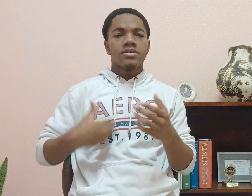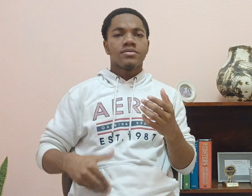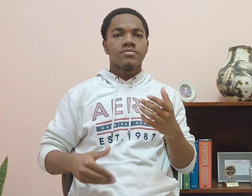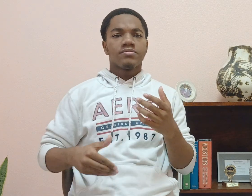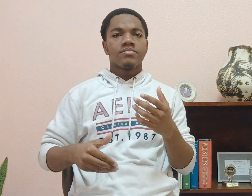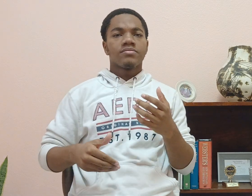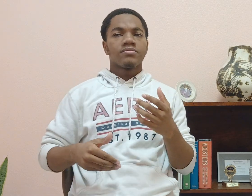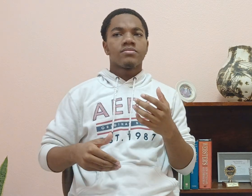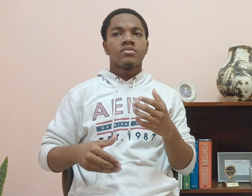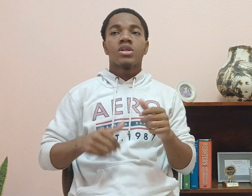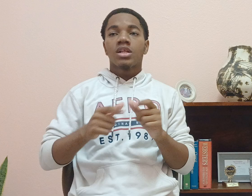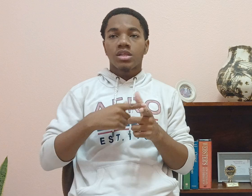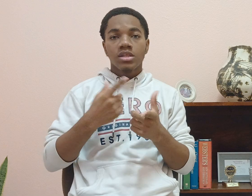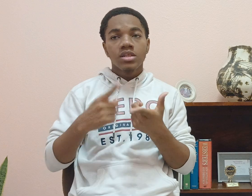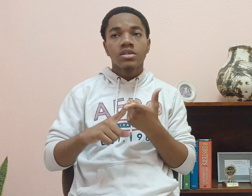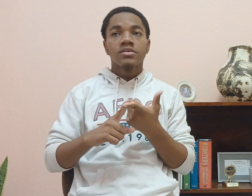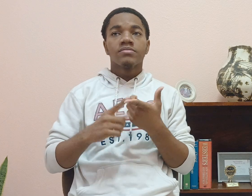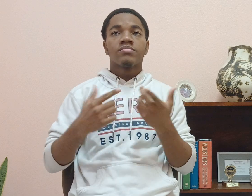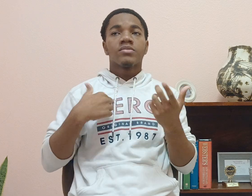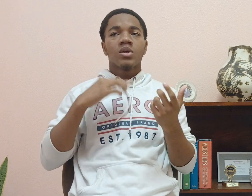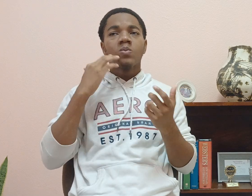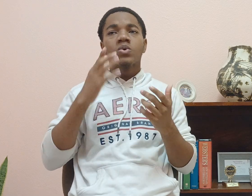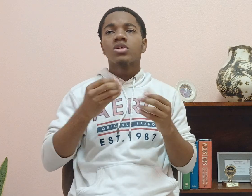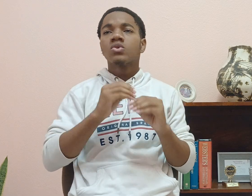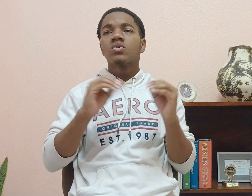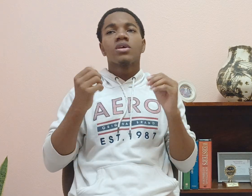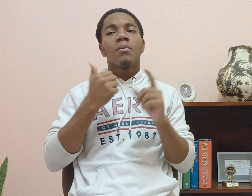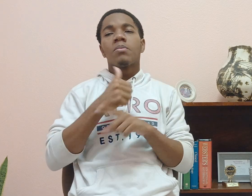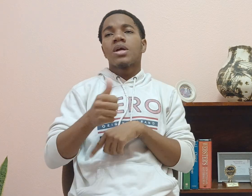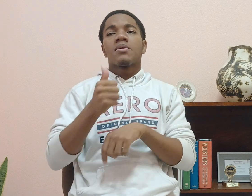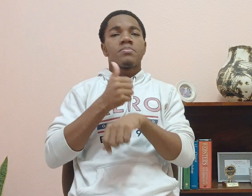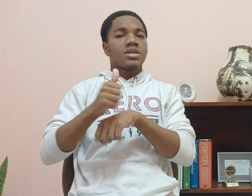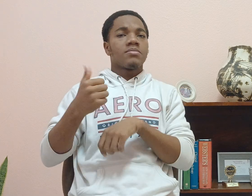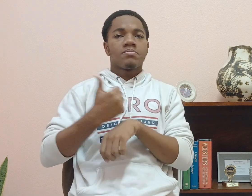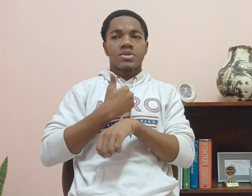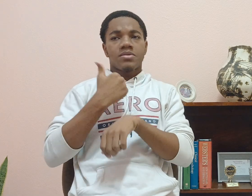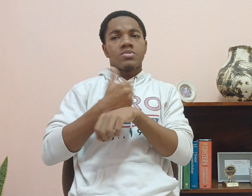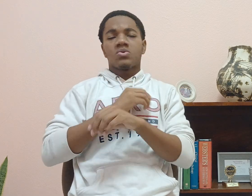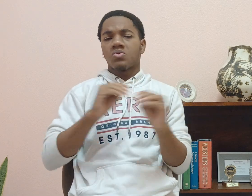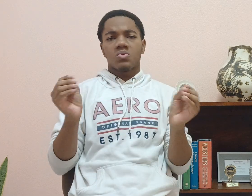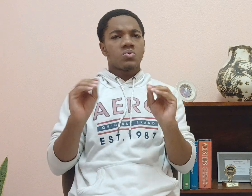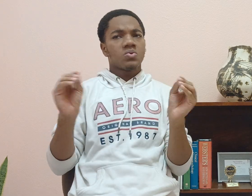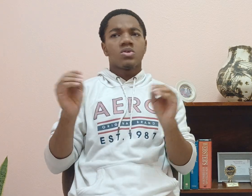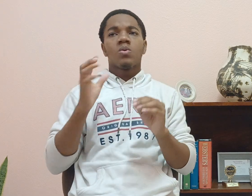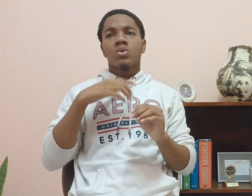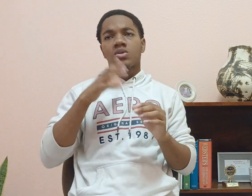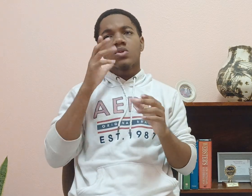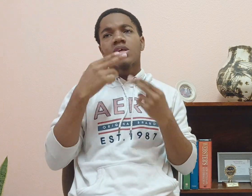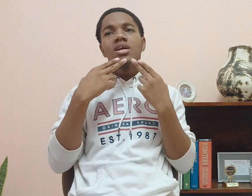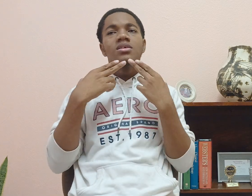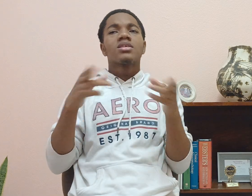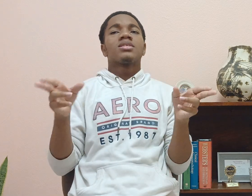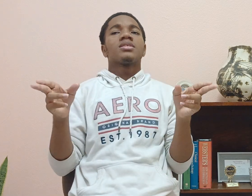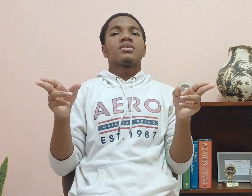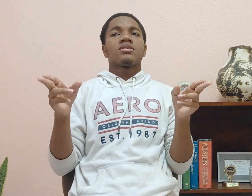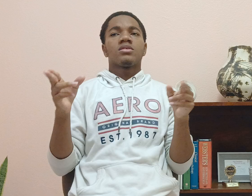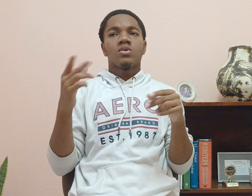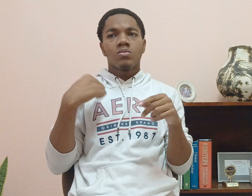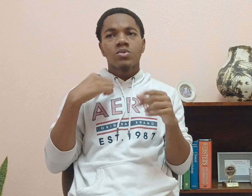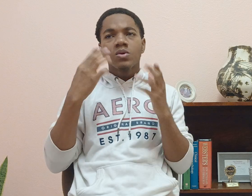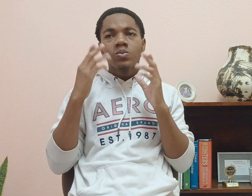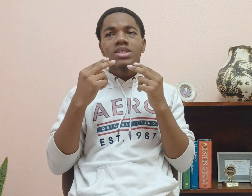Then I will be blameless, innocent of great transgression.